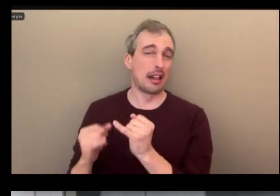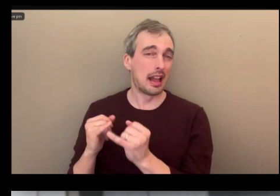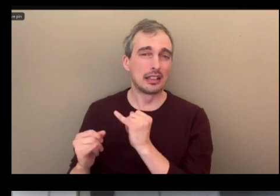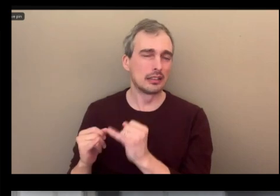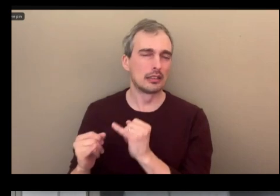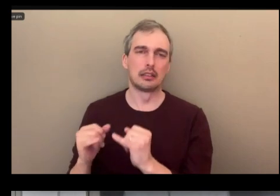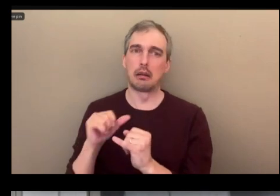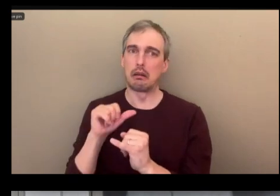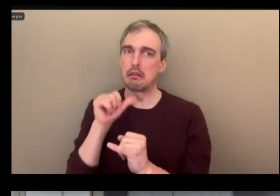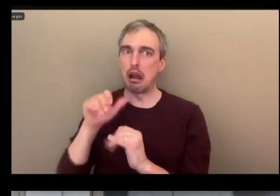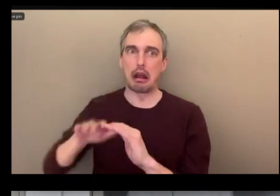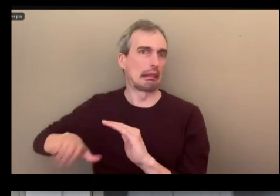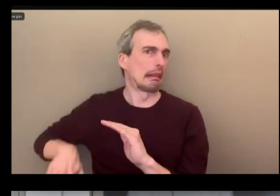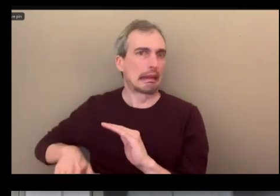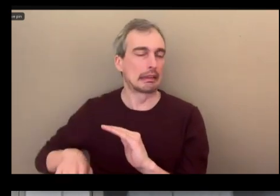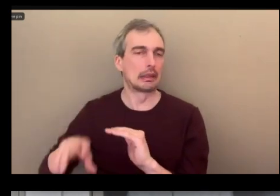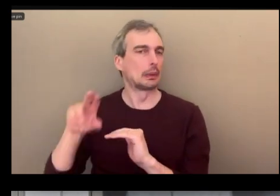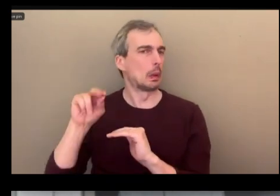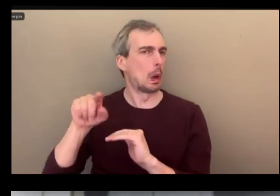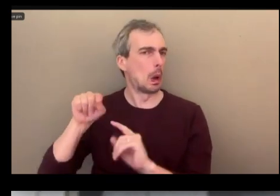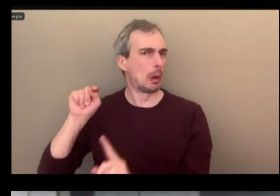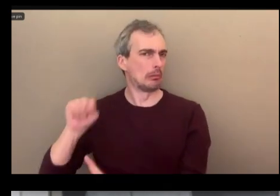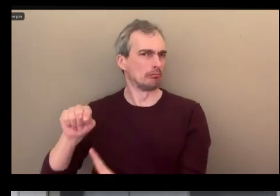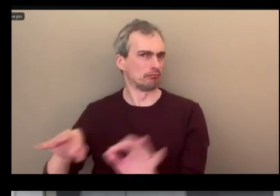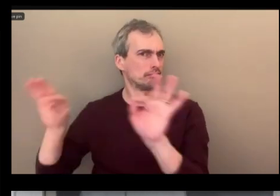It's where we do all the education and awareness events.